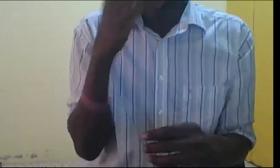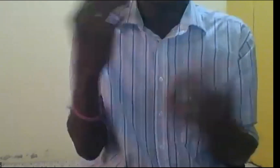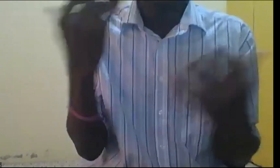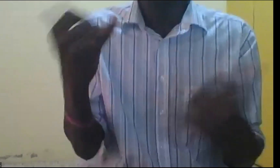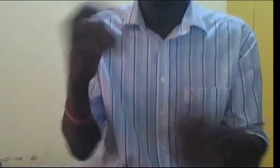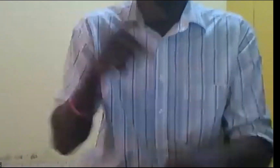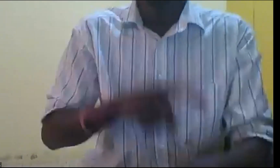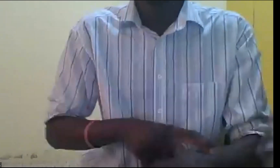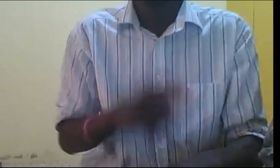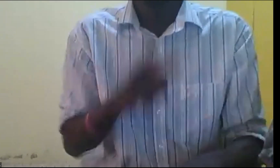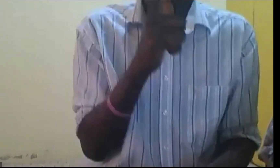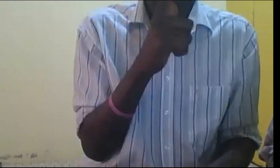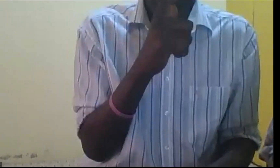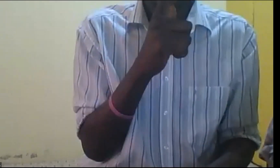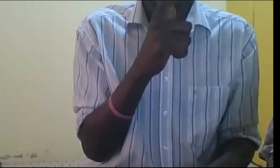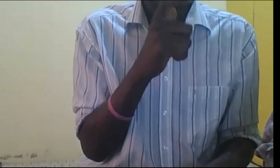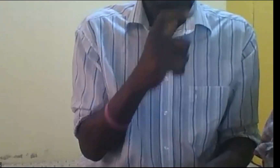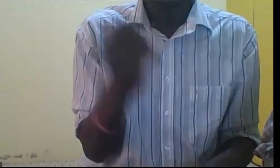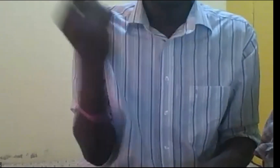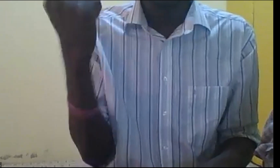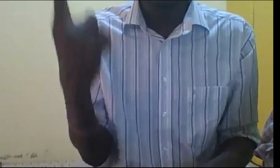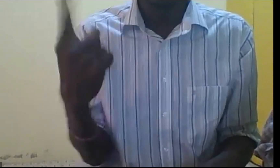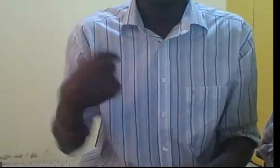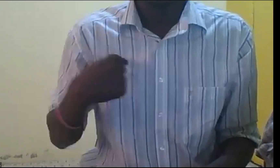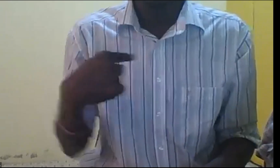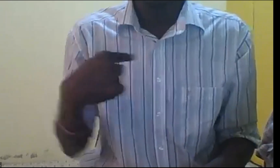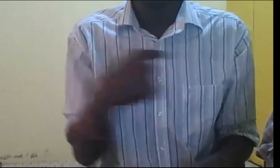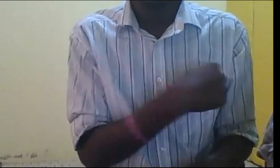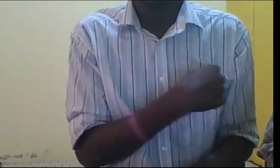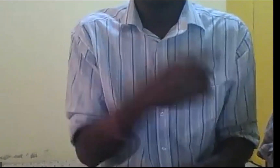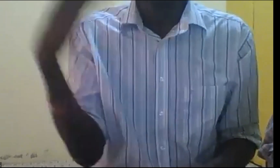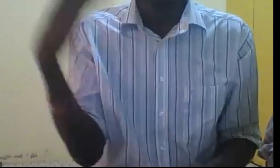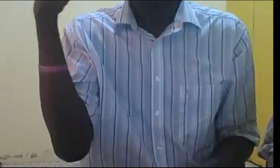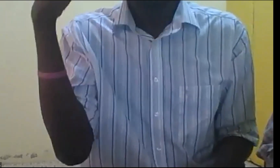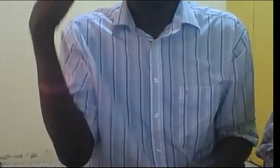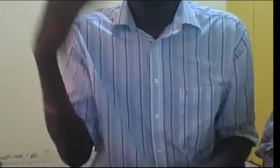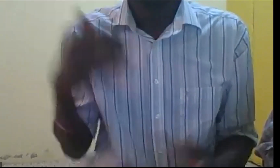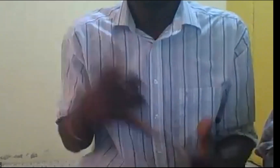Beautiful! up, but in the meantime, for those of you who need to drop off, I really understand. We know everybody's got very busy day joining us.